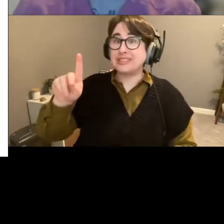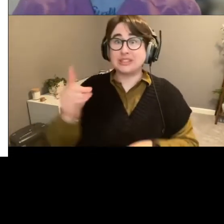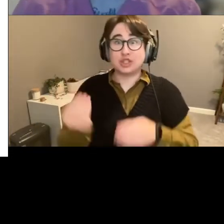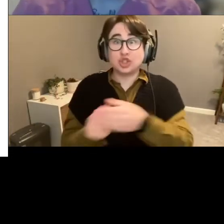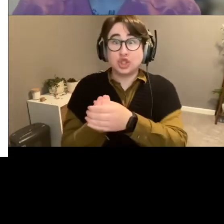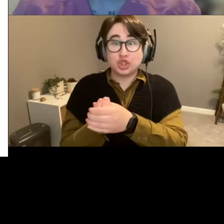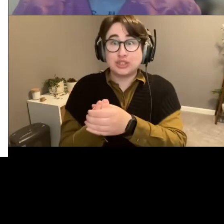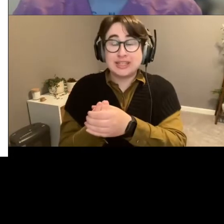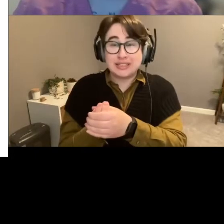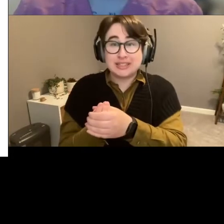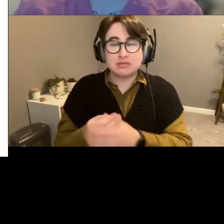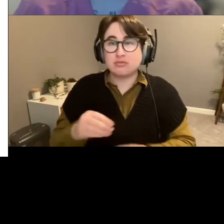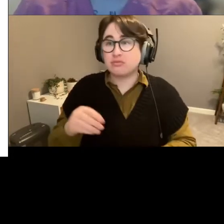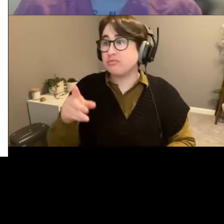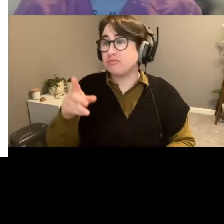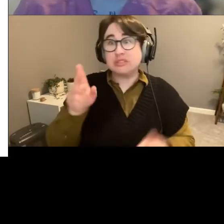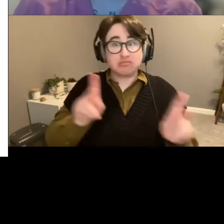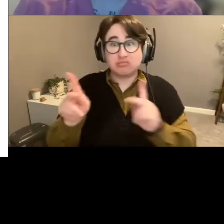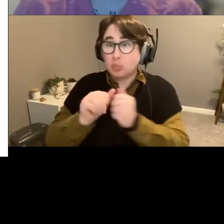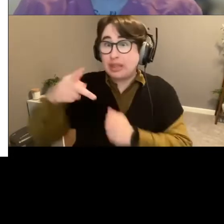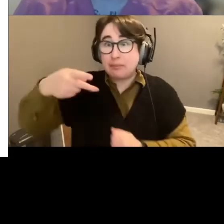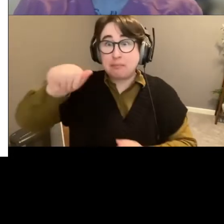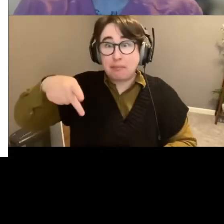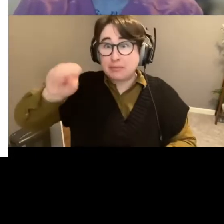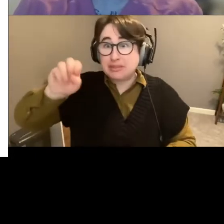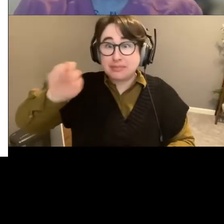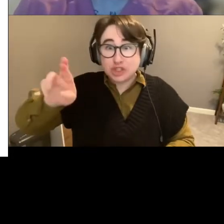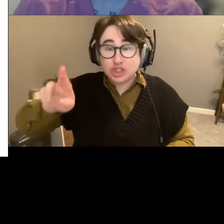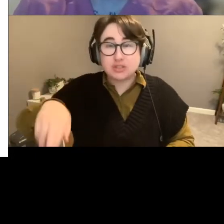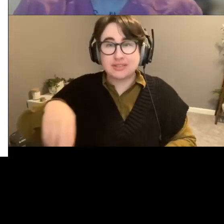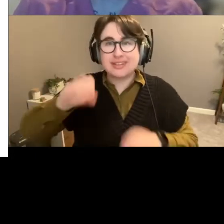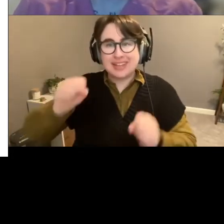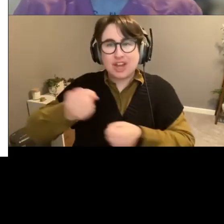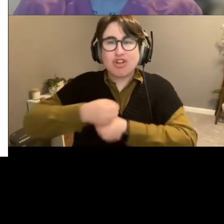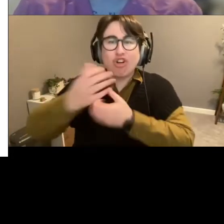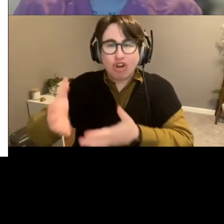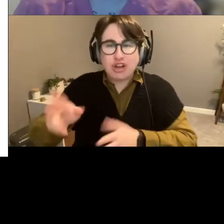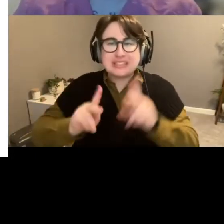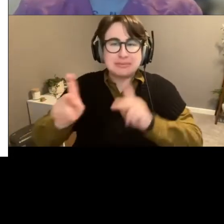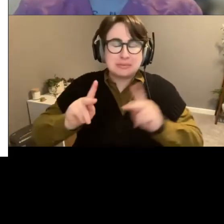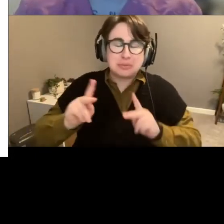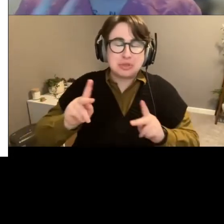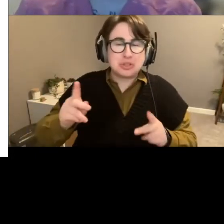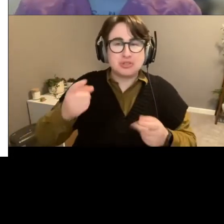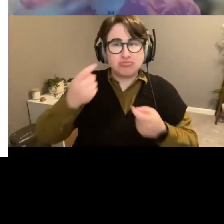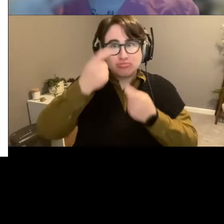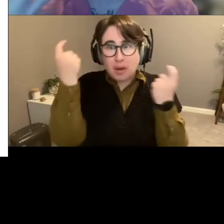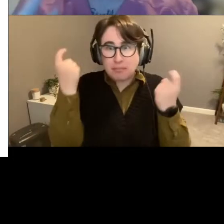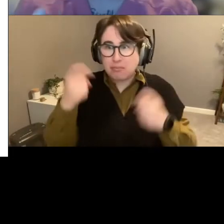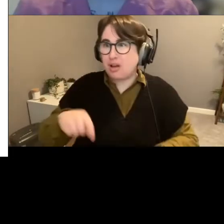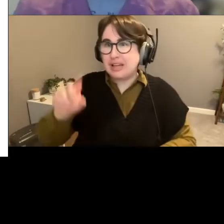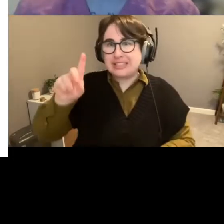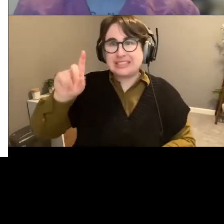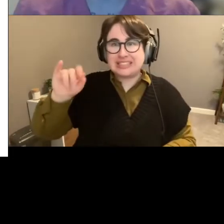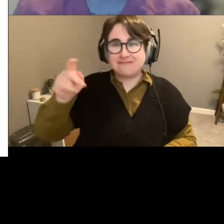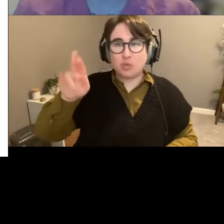with pap smears, can exacerbate dysphoria in some people, so using those options that exist for us